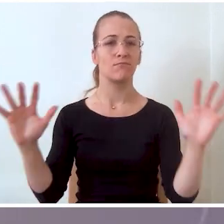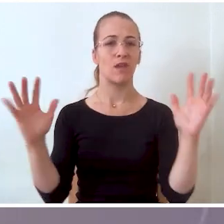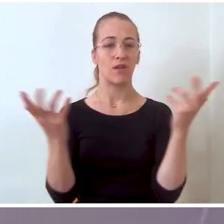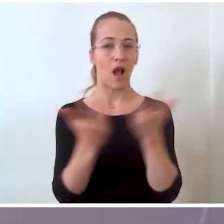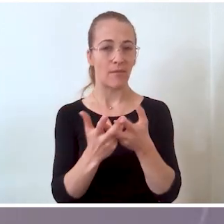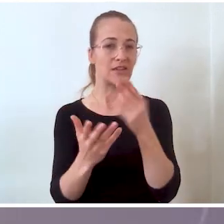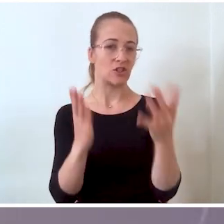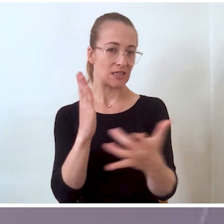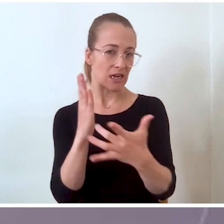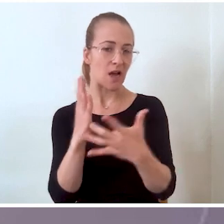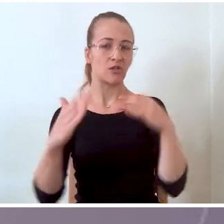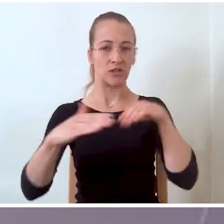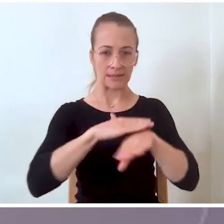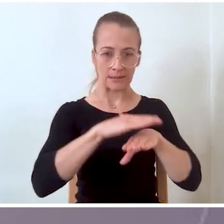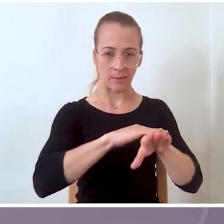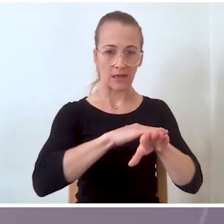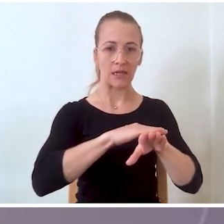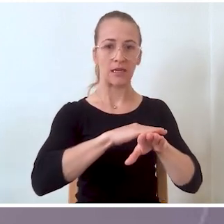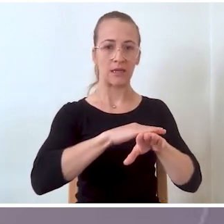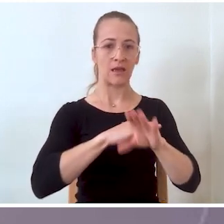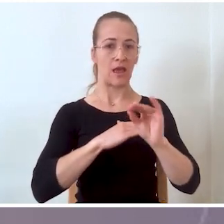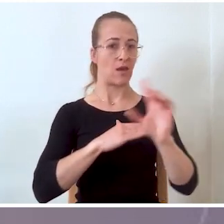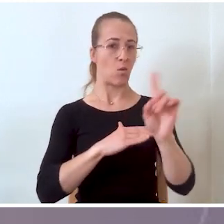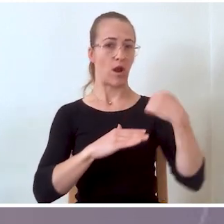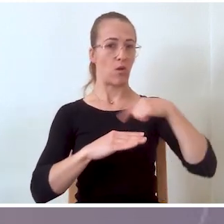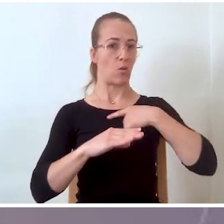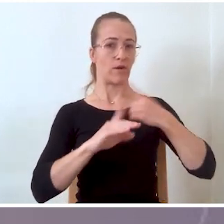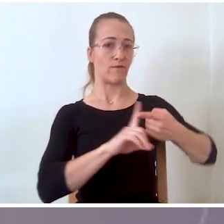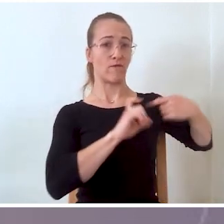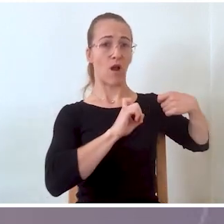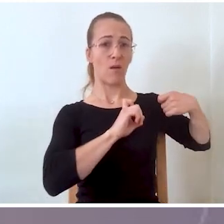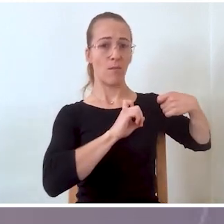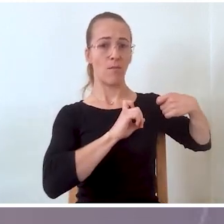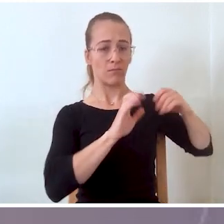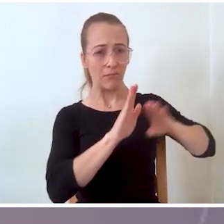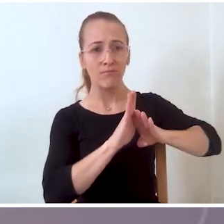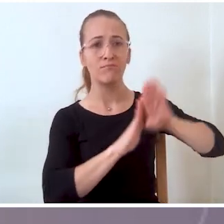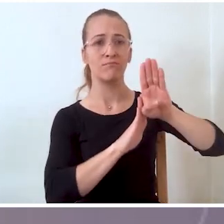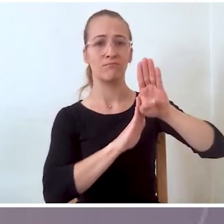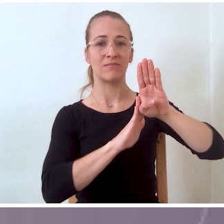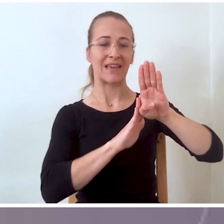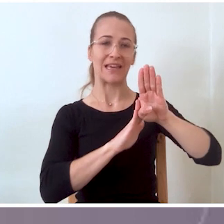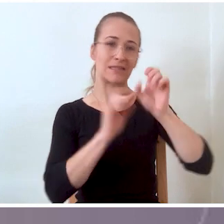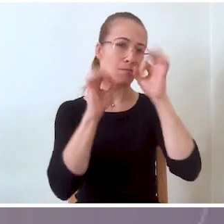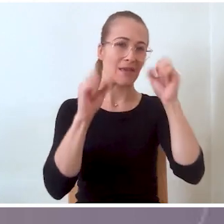and technology and accessibility and where we've come from, it's amazing to think about where we're going.